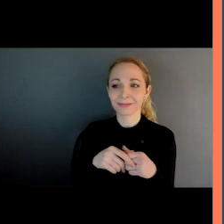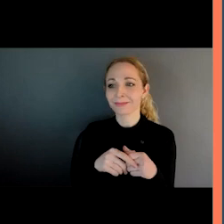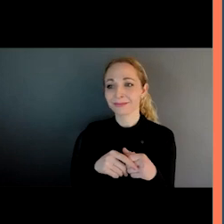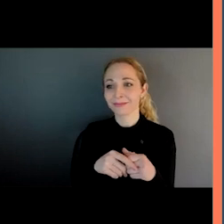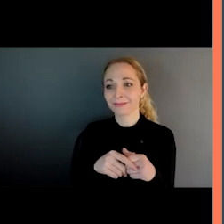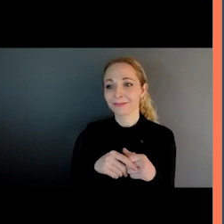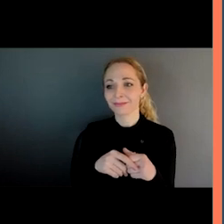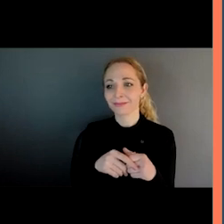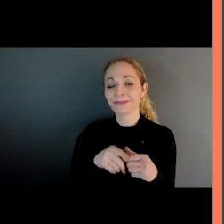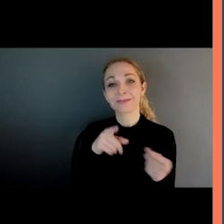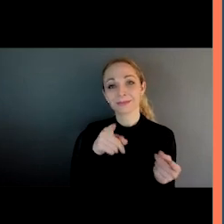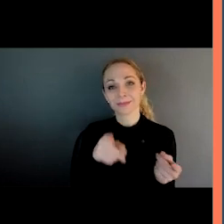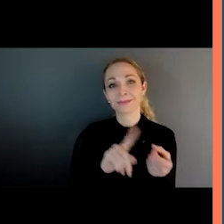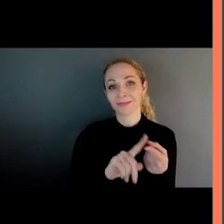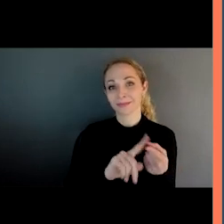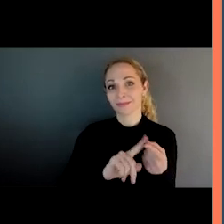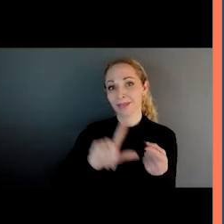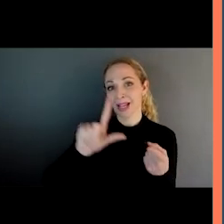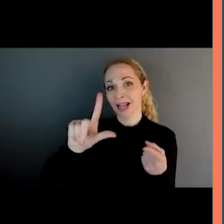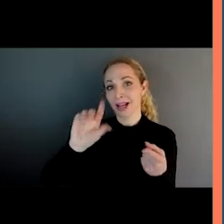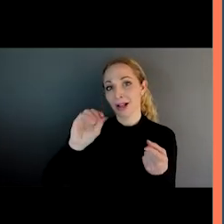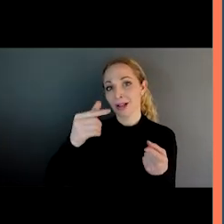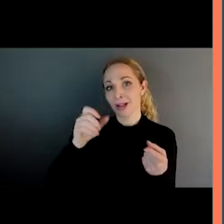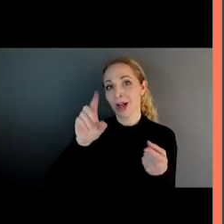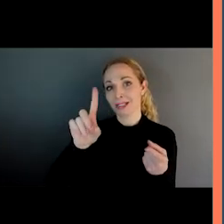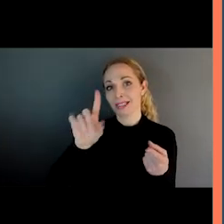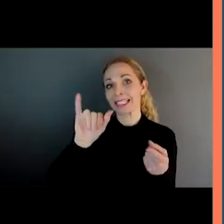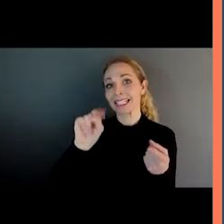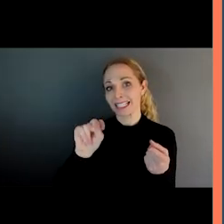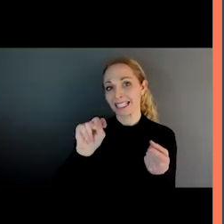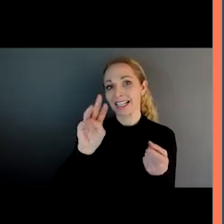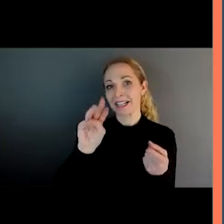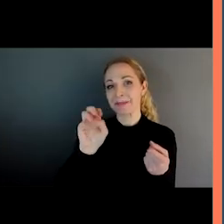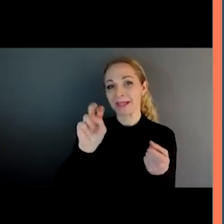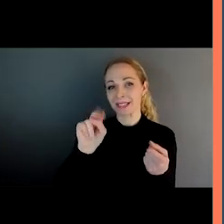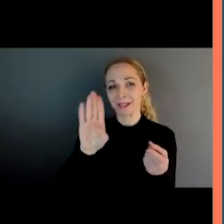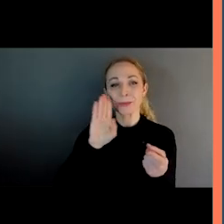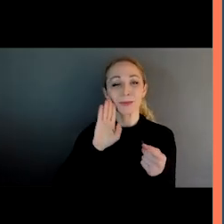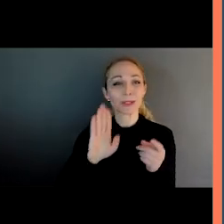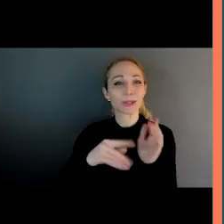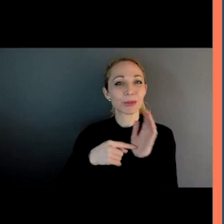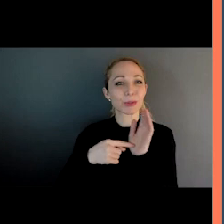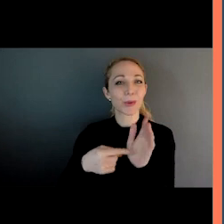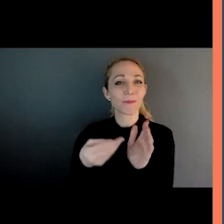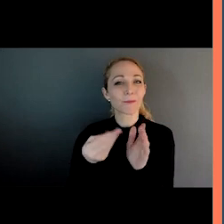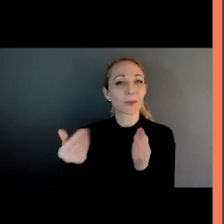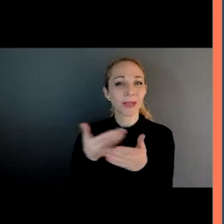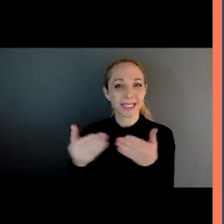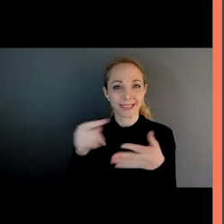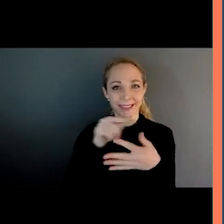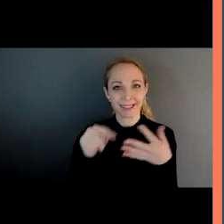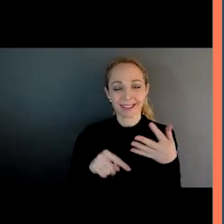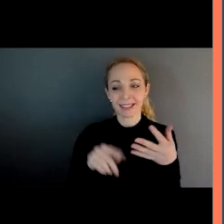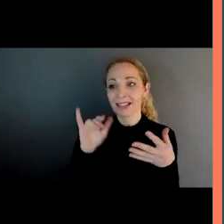THE LOGGED IN MENU SHOWS A FEW THINGS. SO THIS ANNOUNCEMENTS LINK THAT I WAS POINTING TO